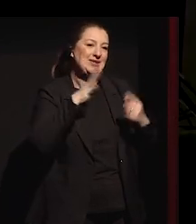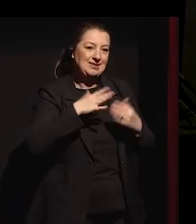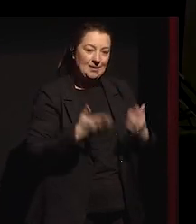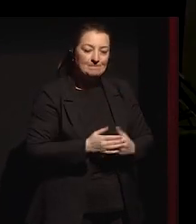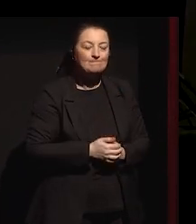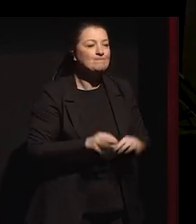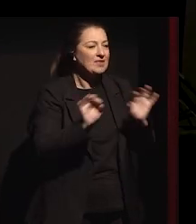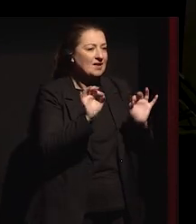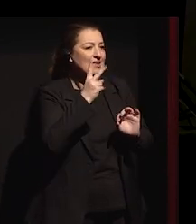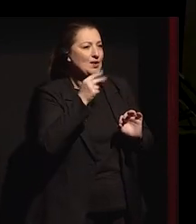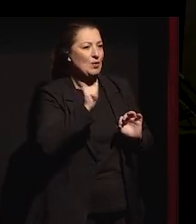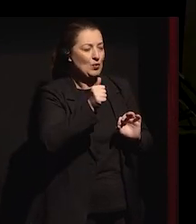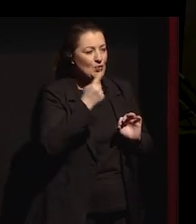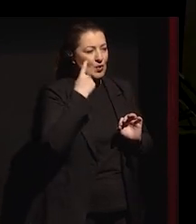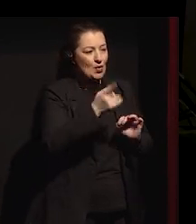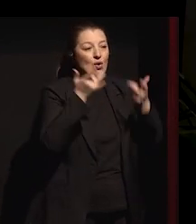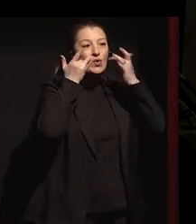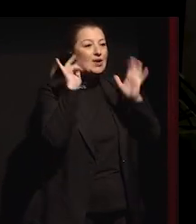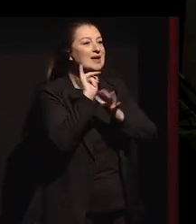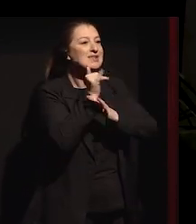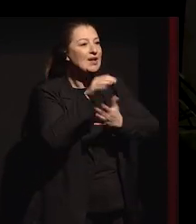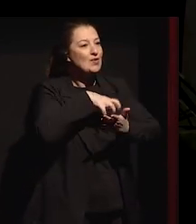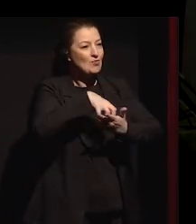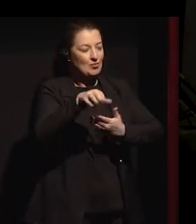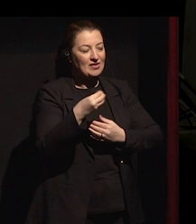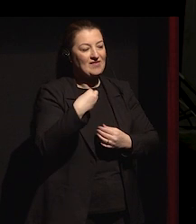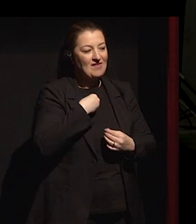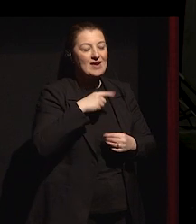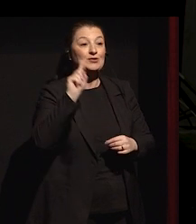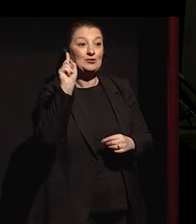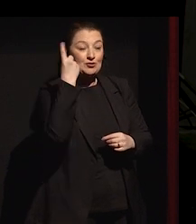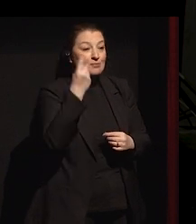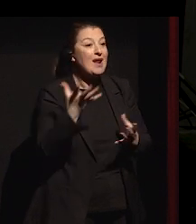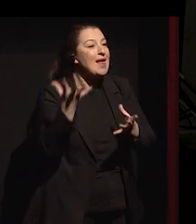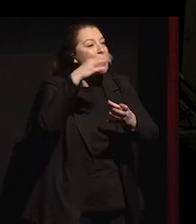Yes, for two days, we will listen to the stories of women through their voices, through music,